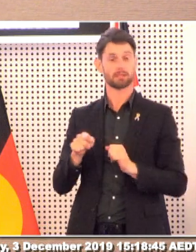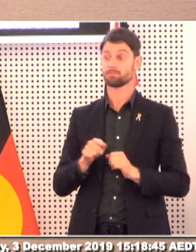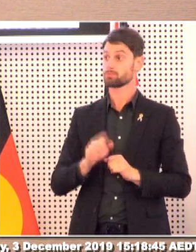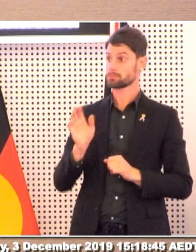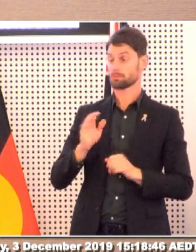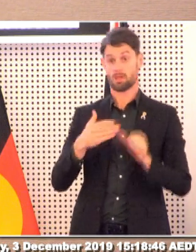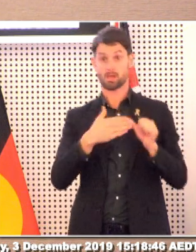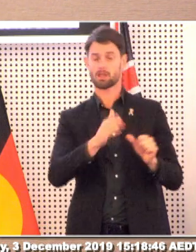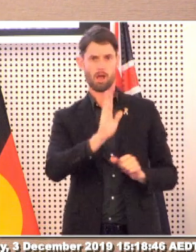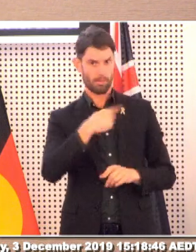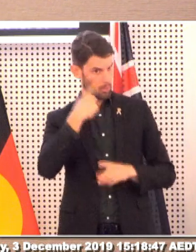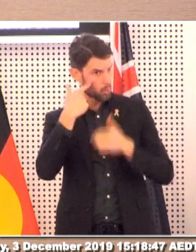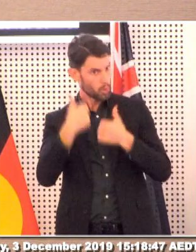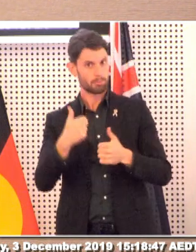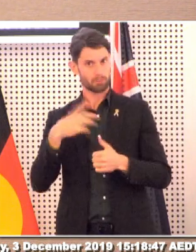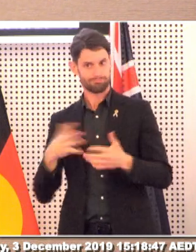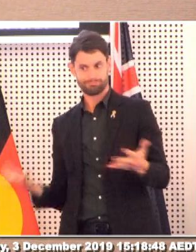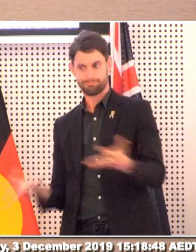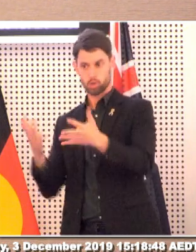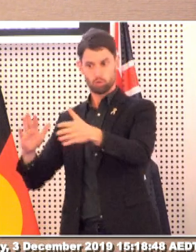In other states, a volunteer model may not work.